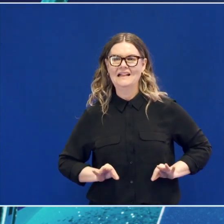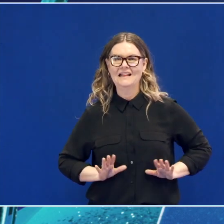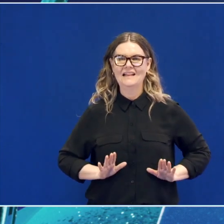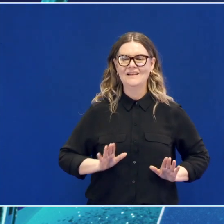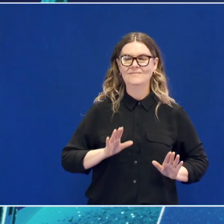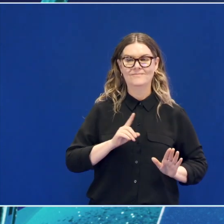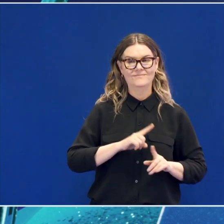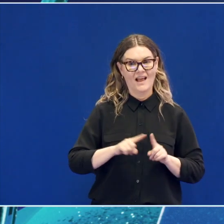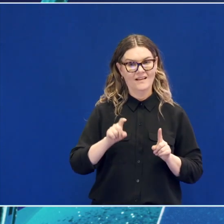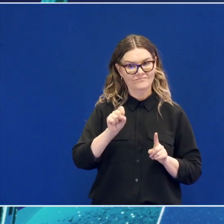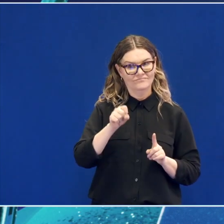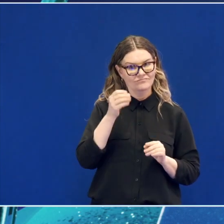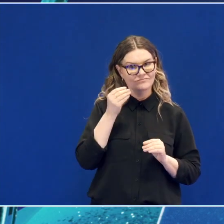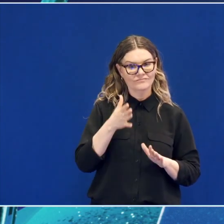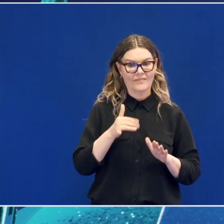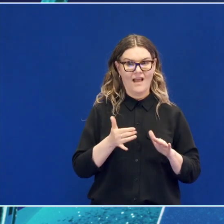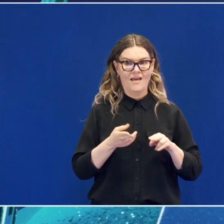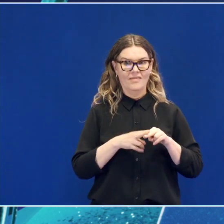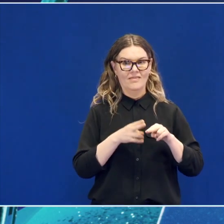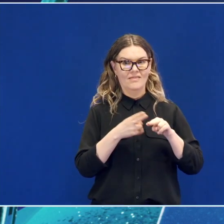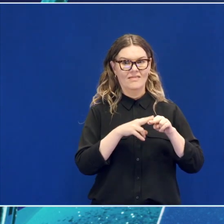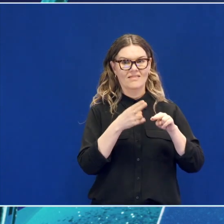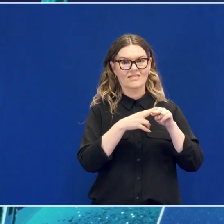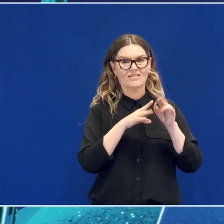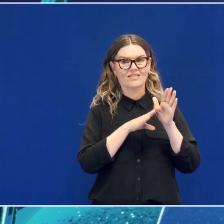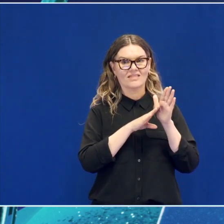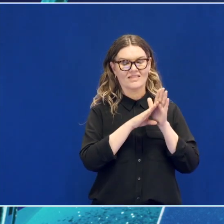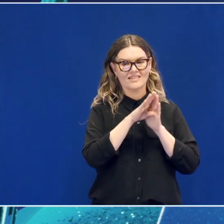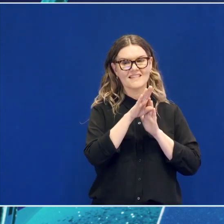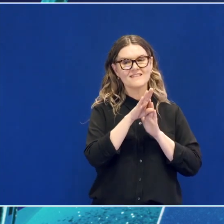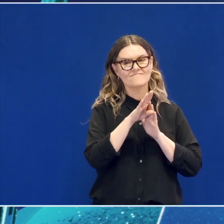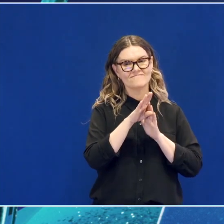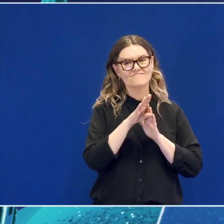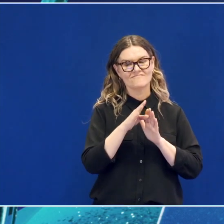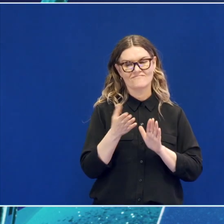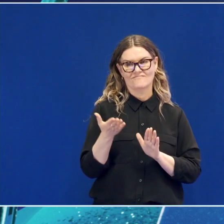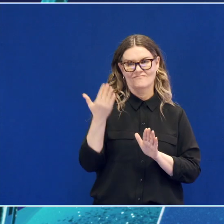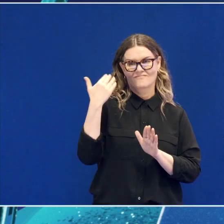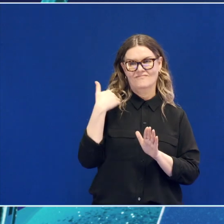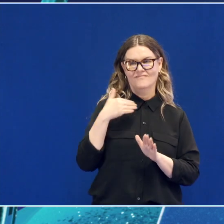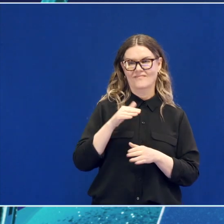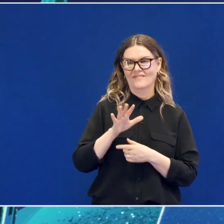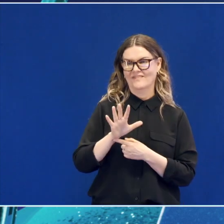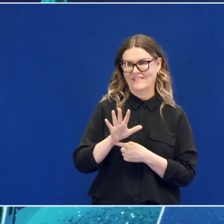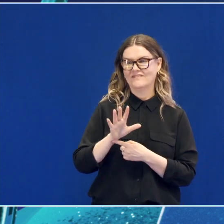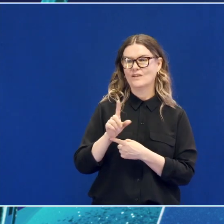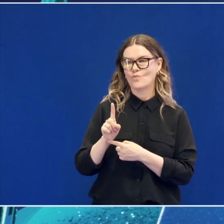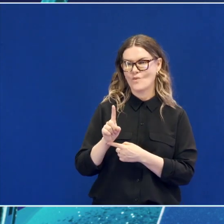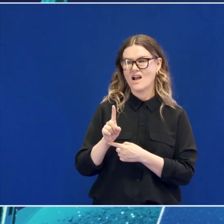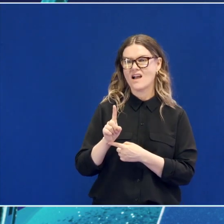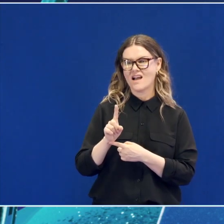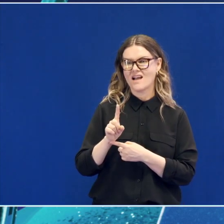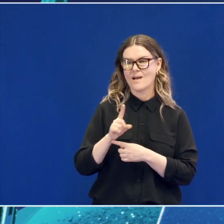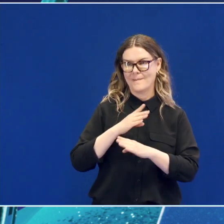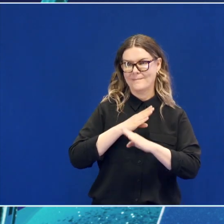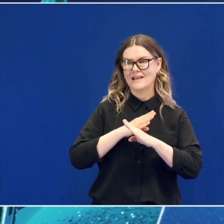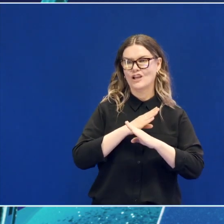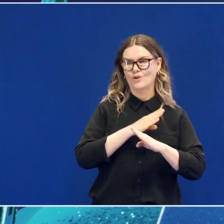from 51 error barriers found per page on average to 56,